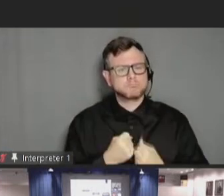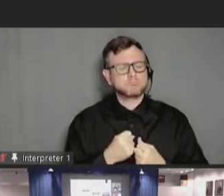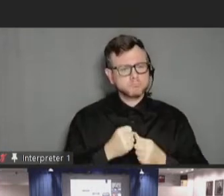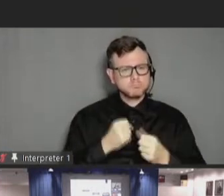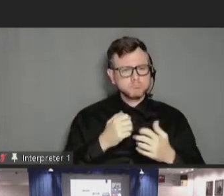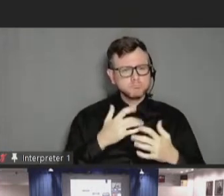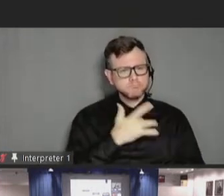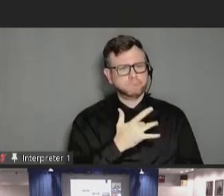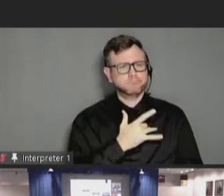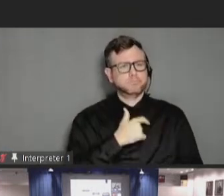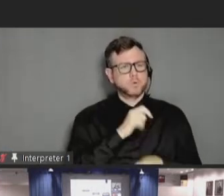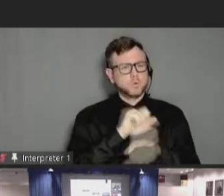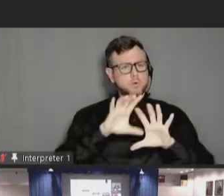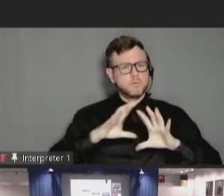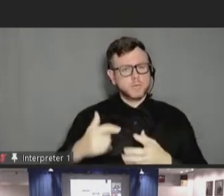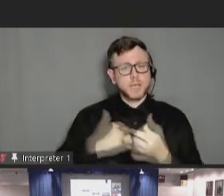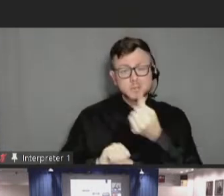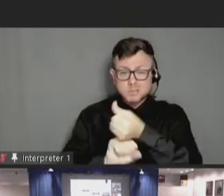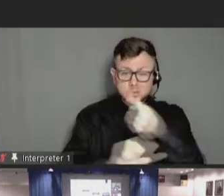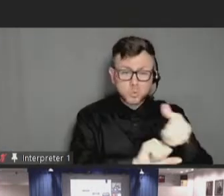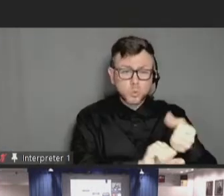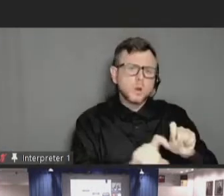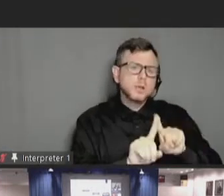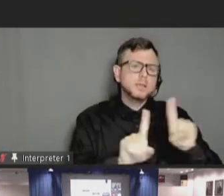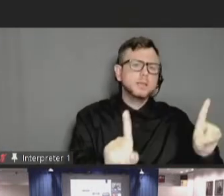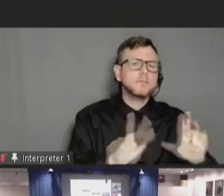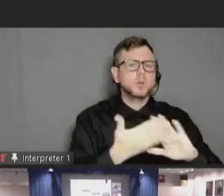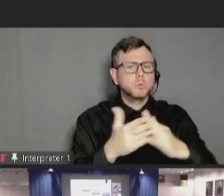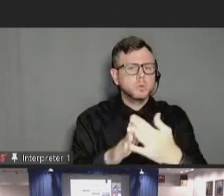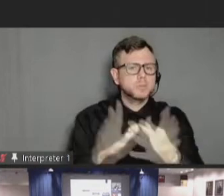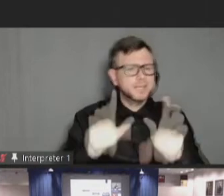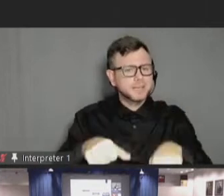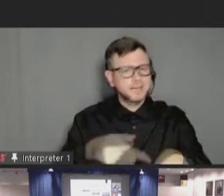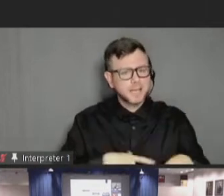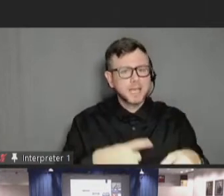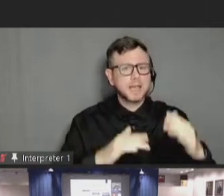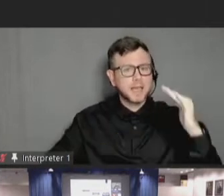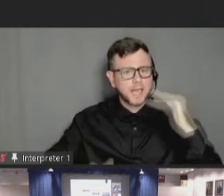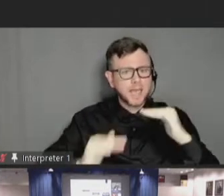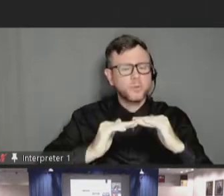support communities where they live and serve to achieve health equity and social justice.